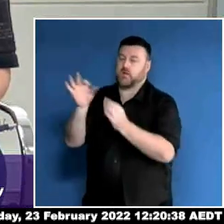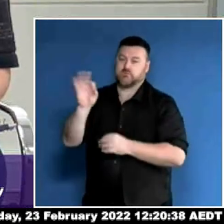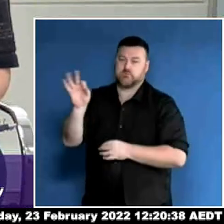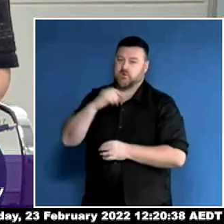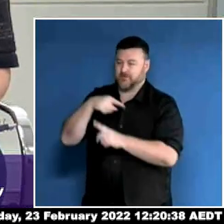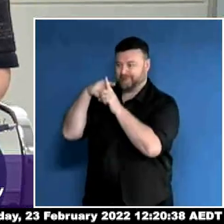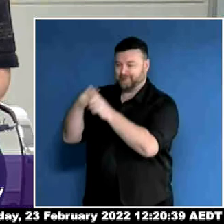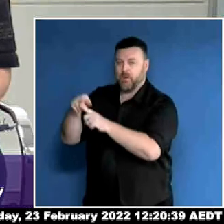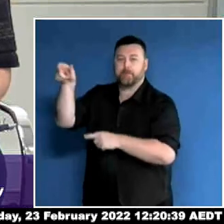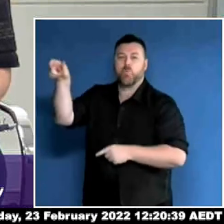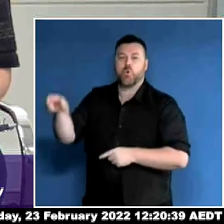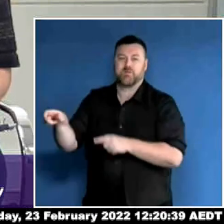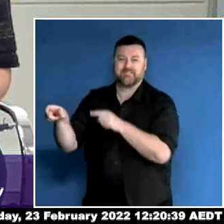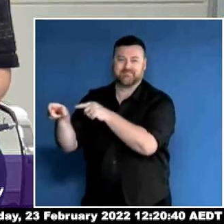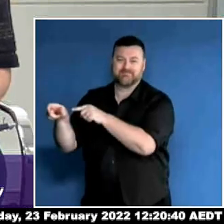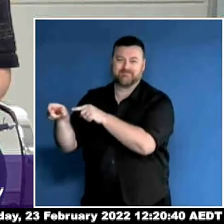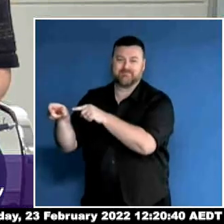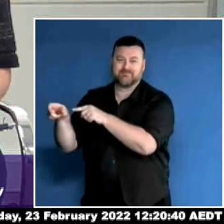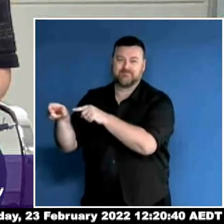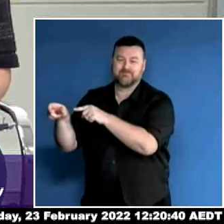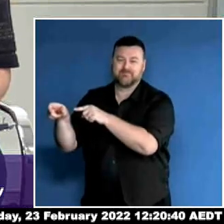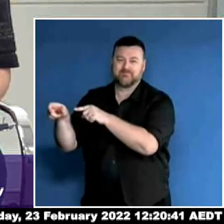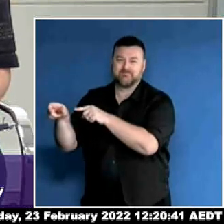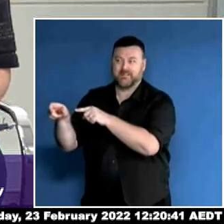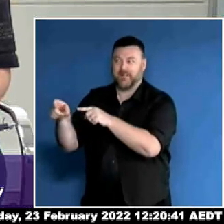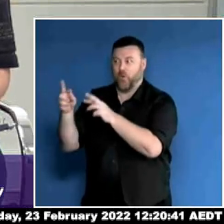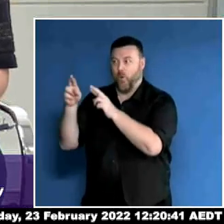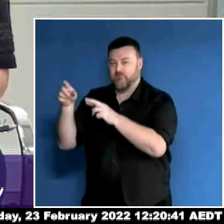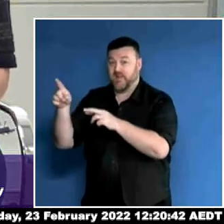just as good. But there's a lack of consistency within each organisation, that